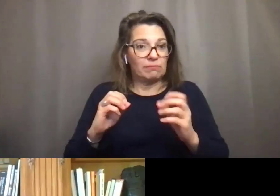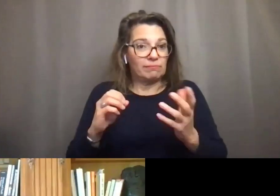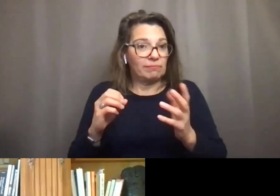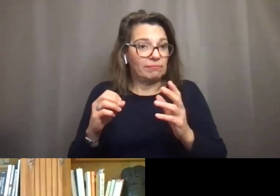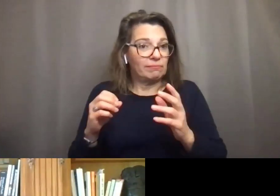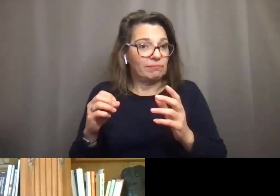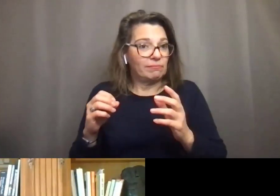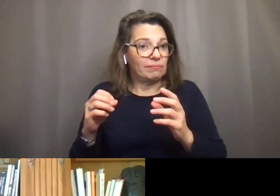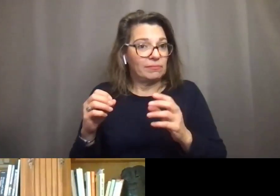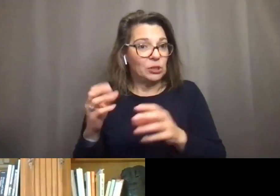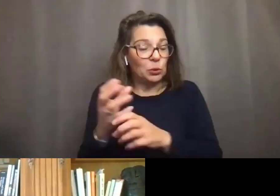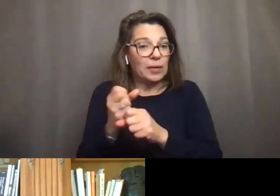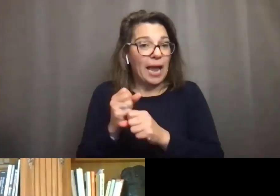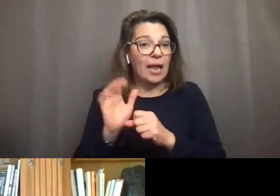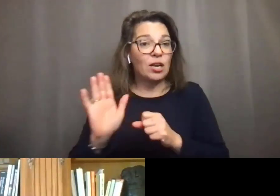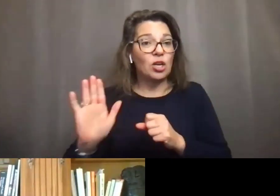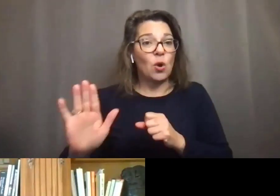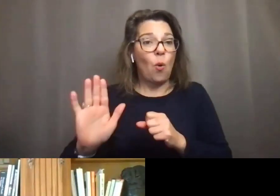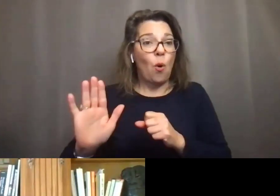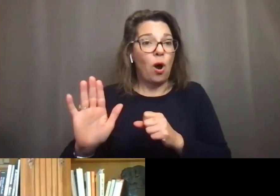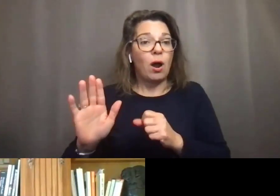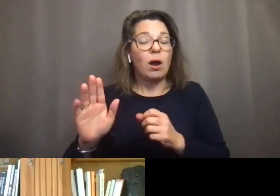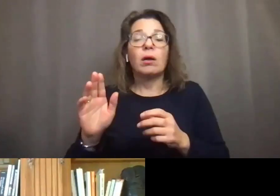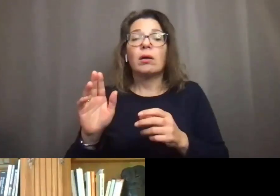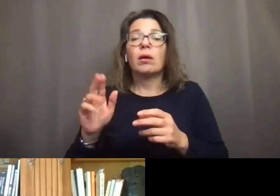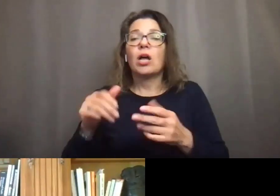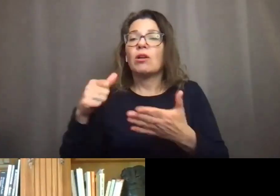affecting your NIH-funded research,